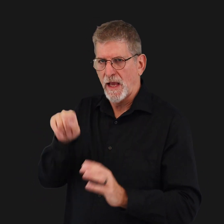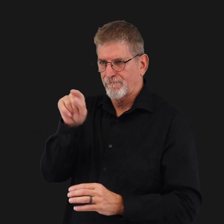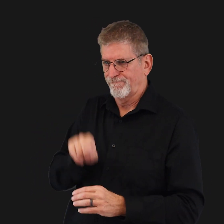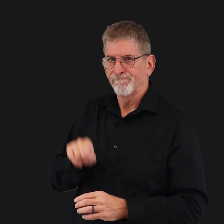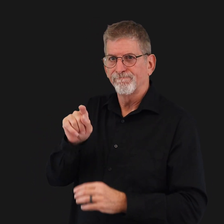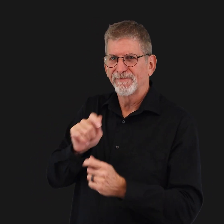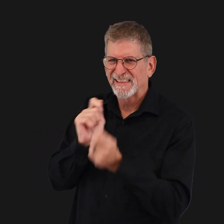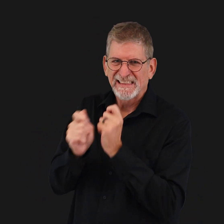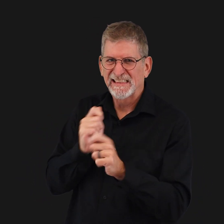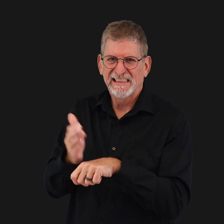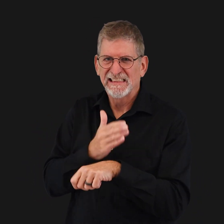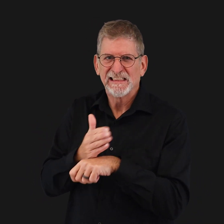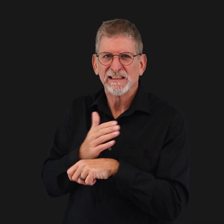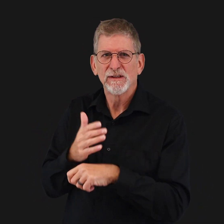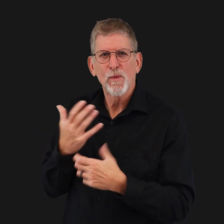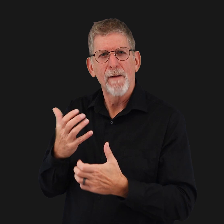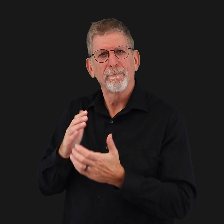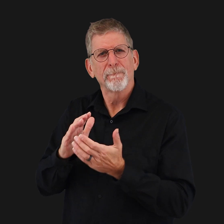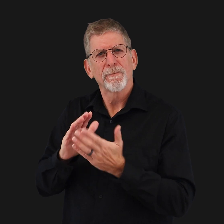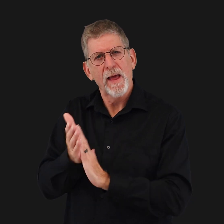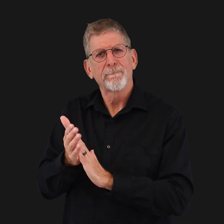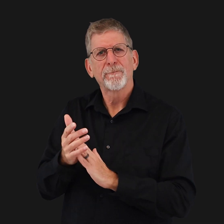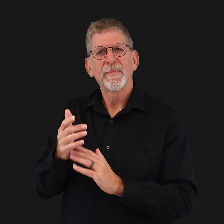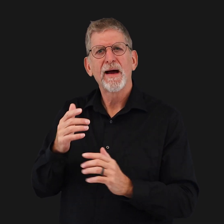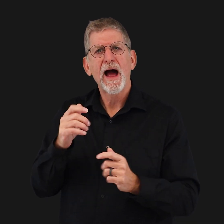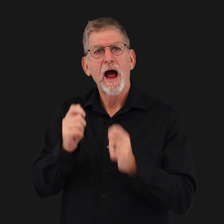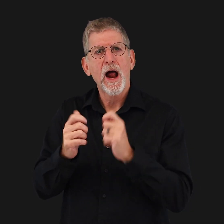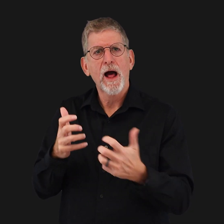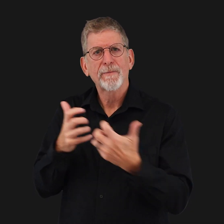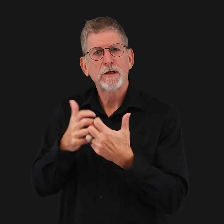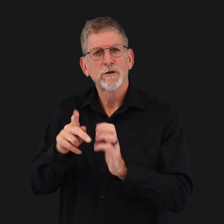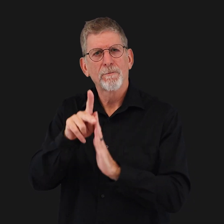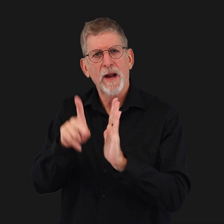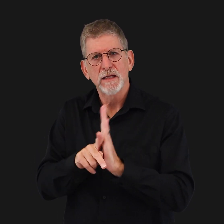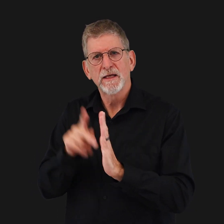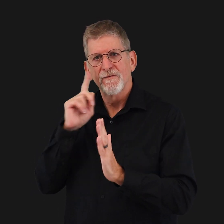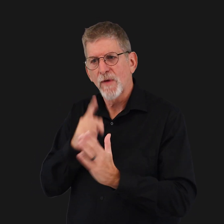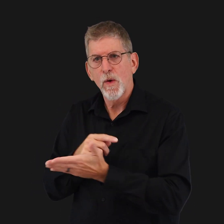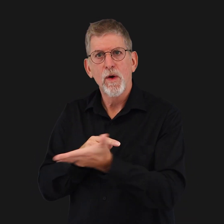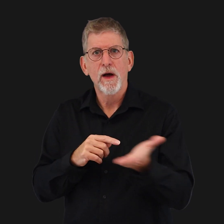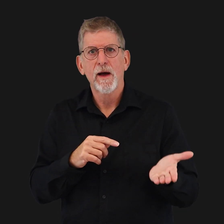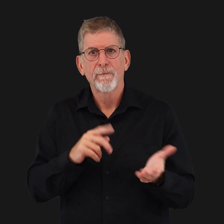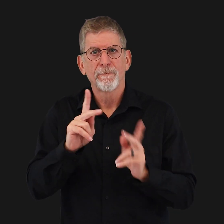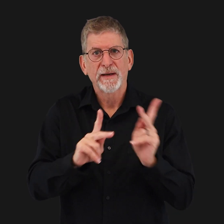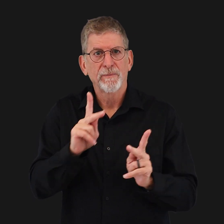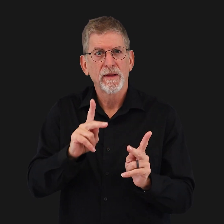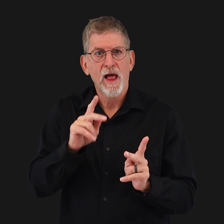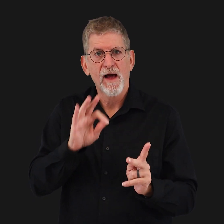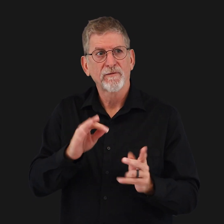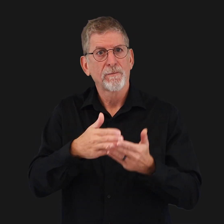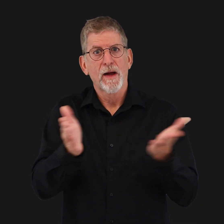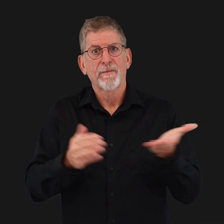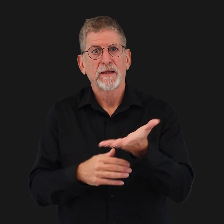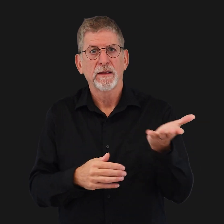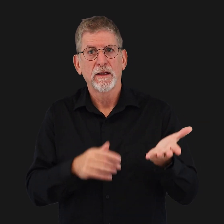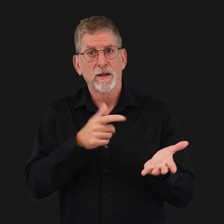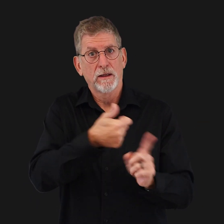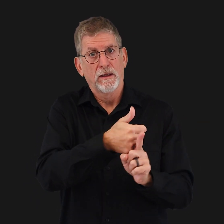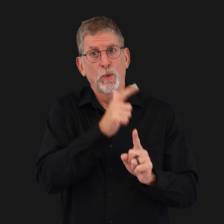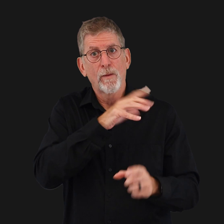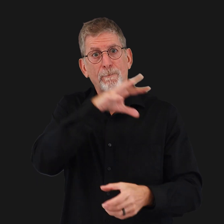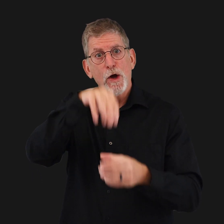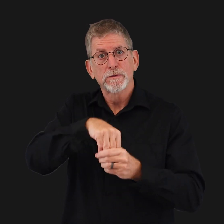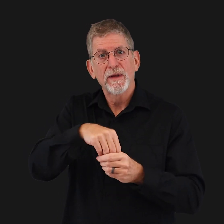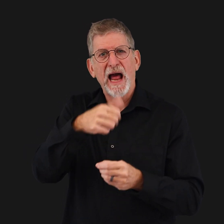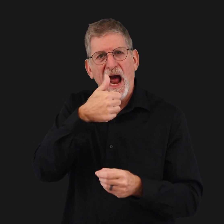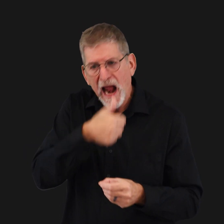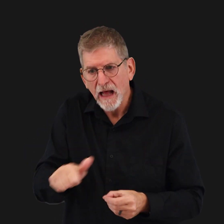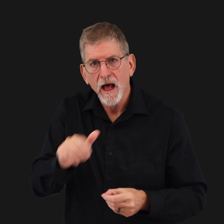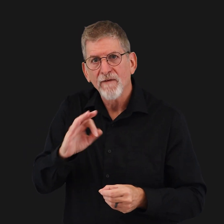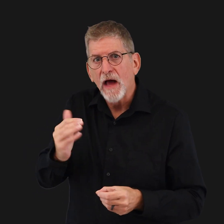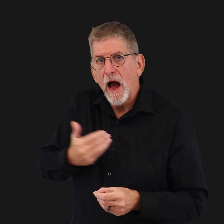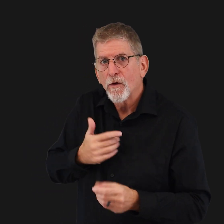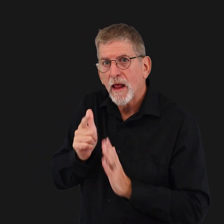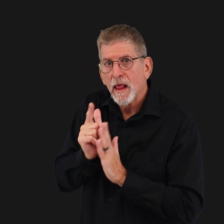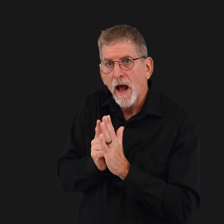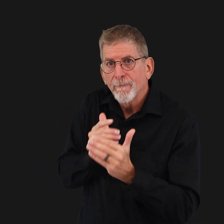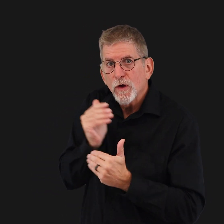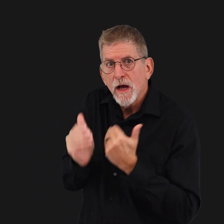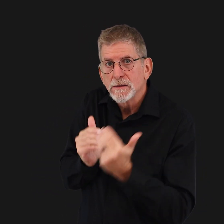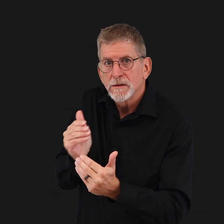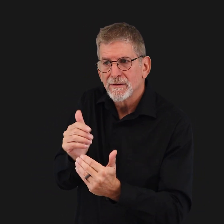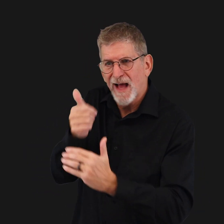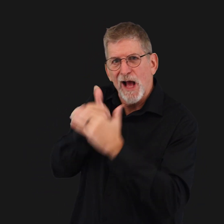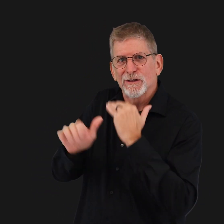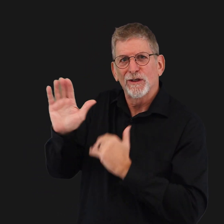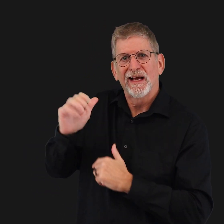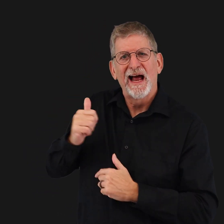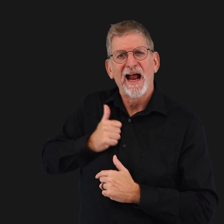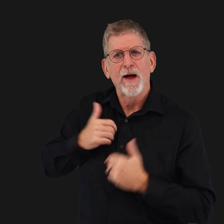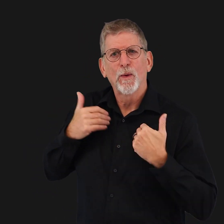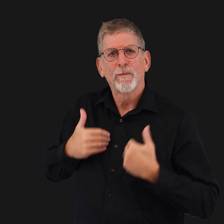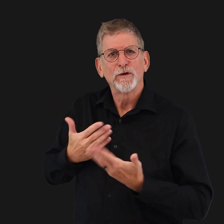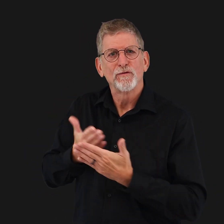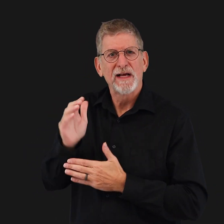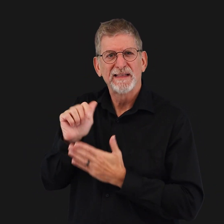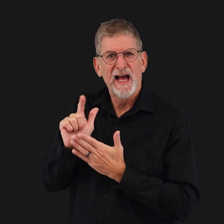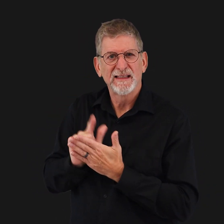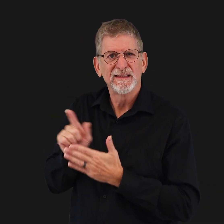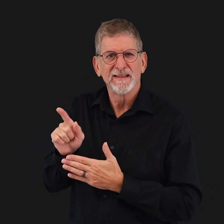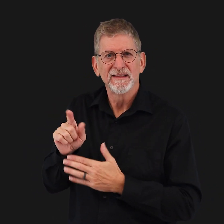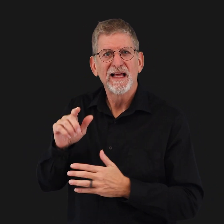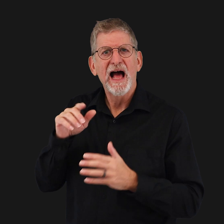for members of the public who participate in any of our legal processes under the Canadian Human Rights Act,